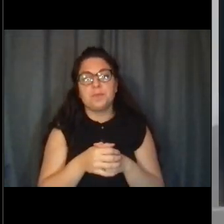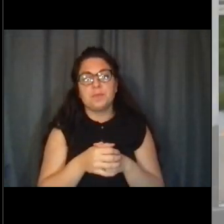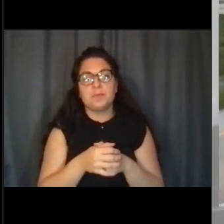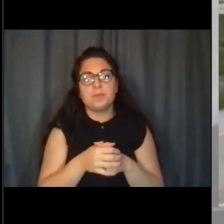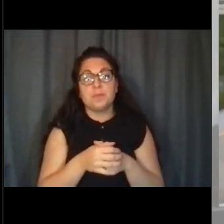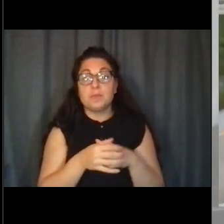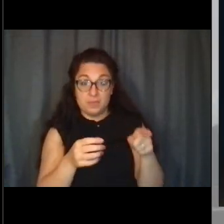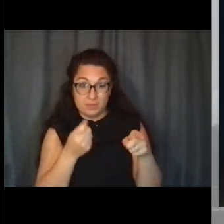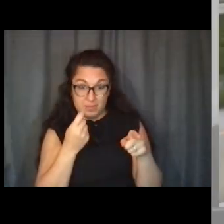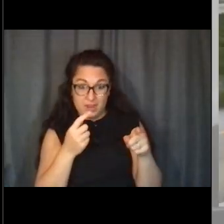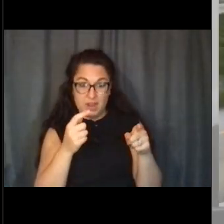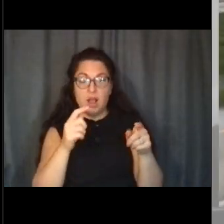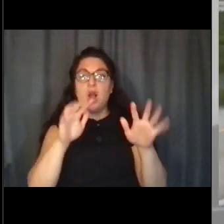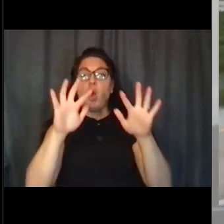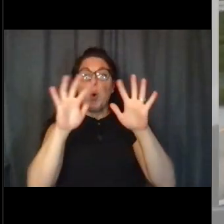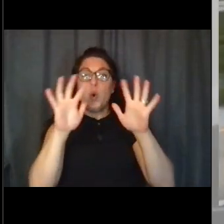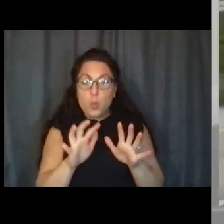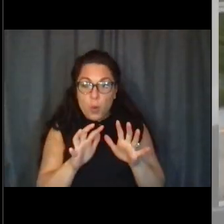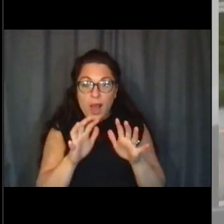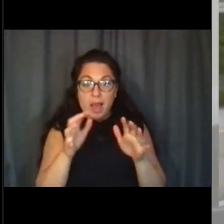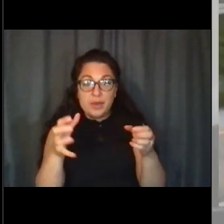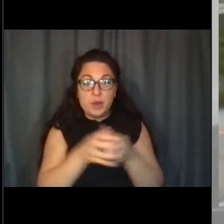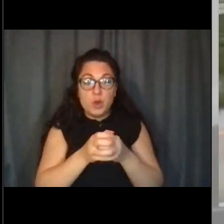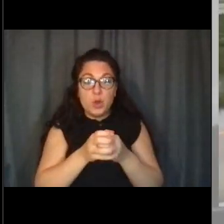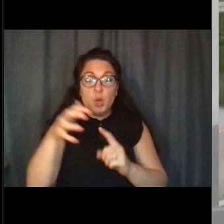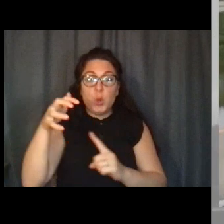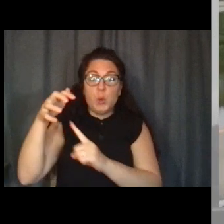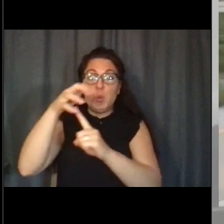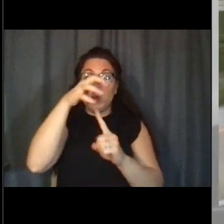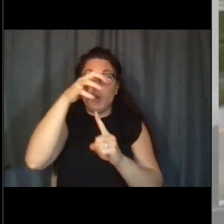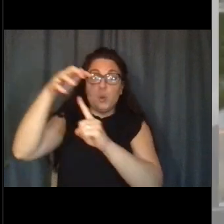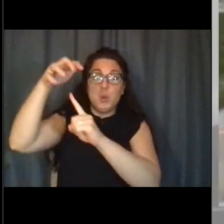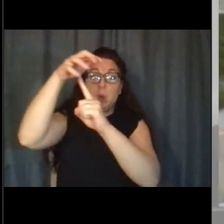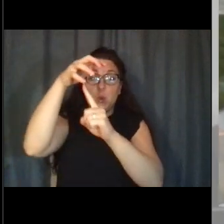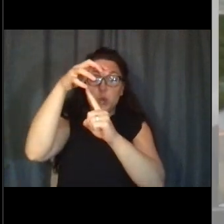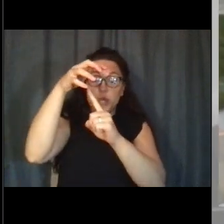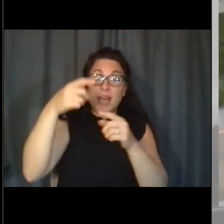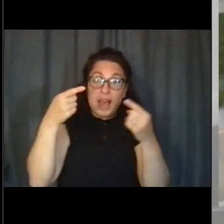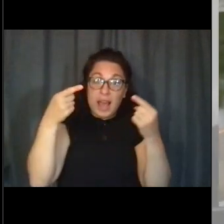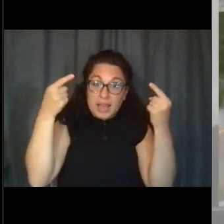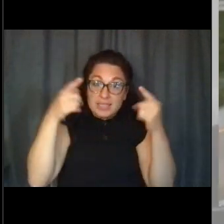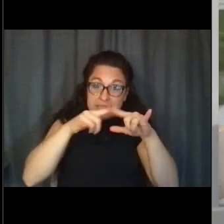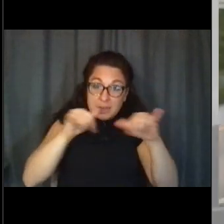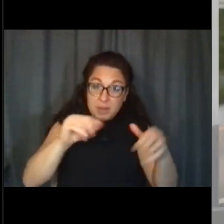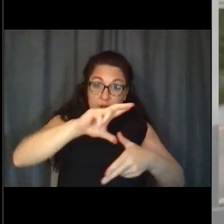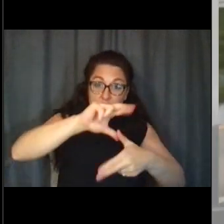inside a hurricane is probably not easy, and you'd be right. These balloons are about four or so feet in diameter.